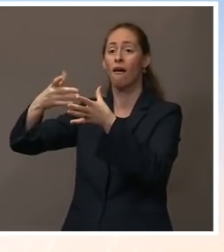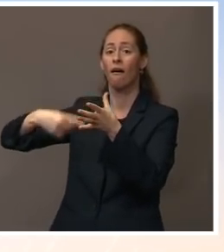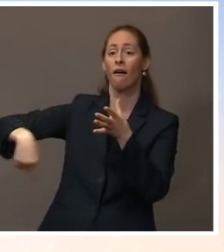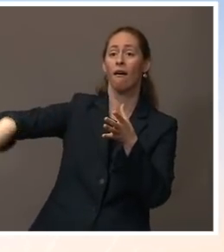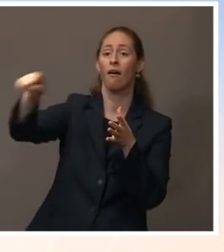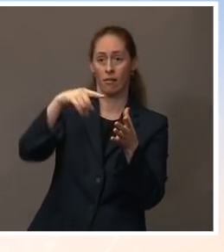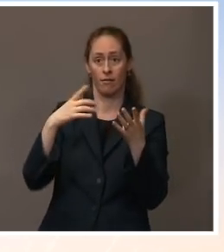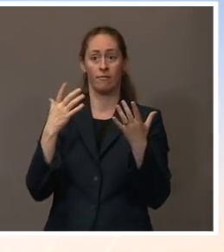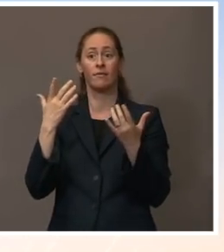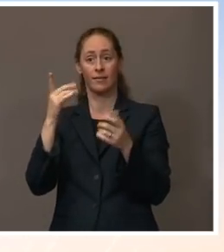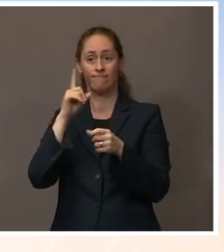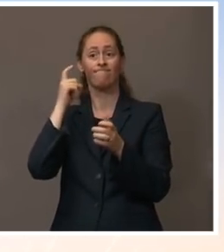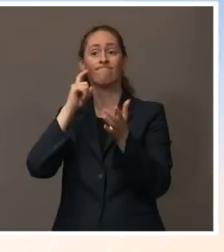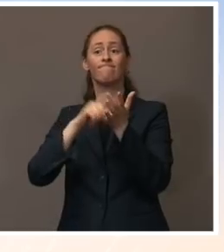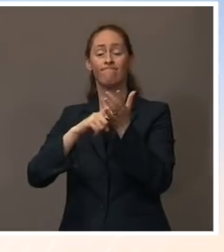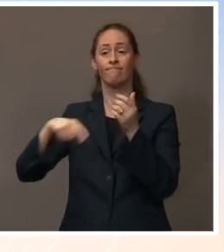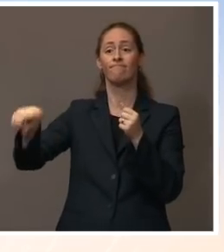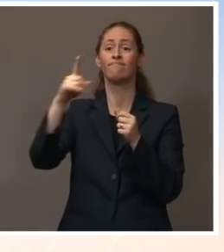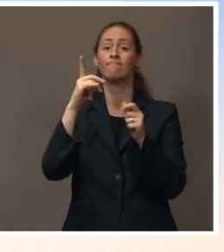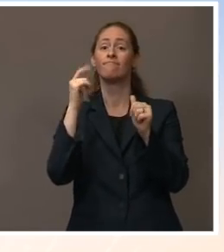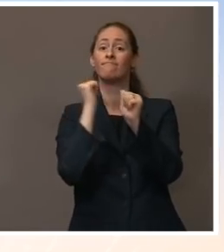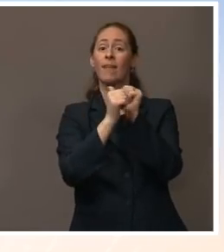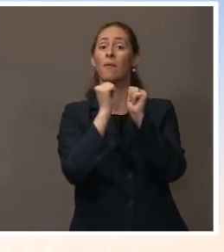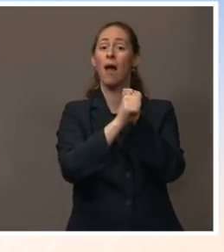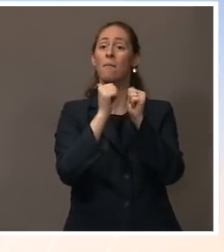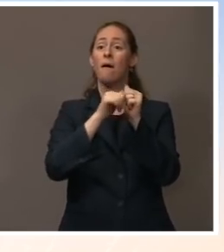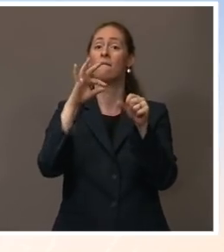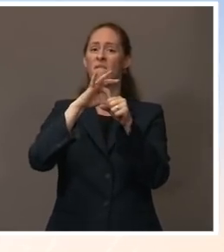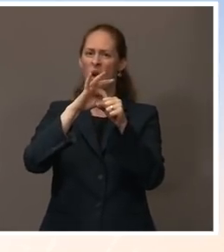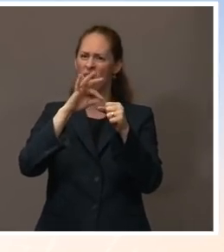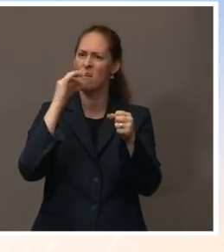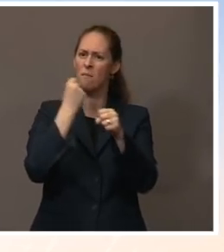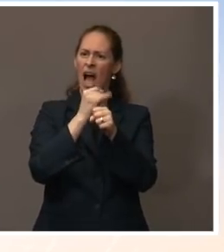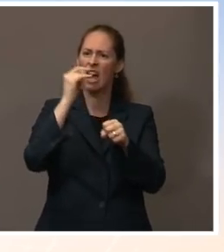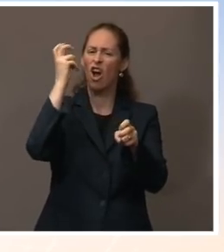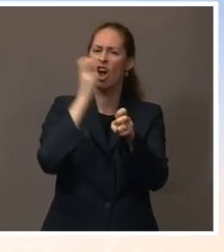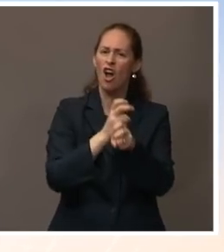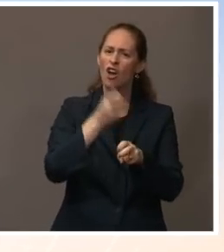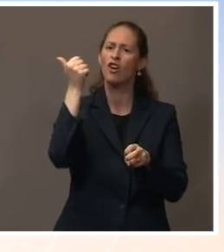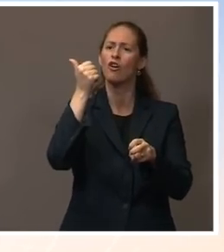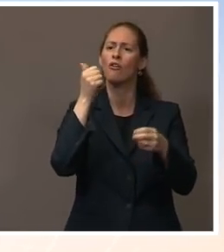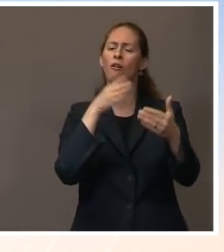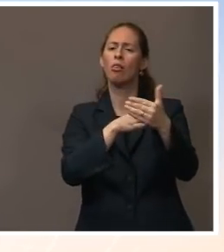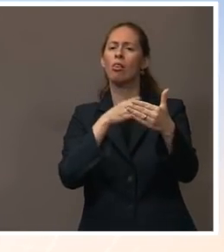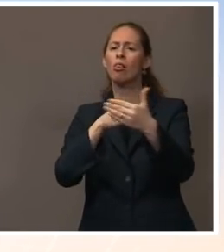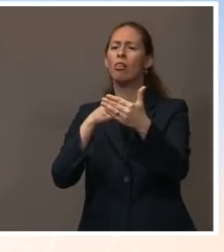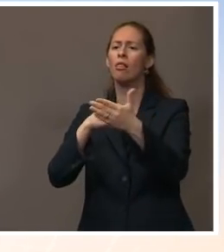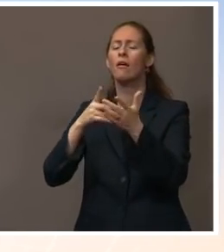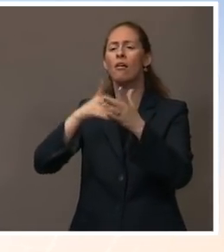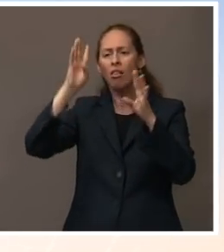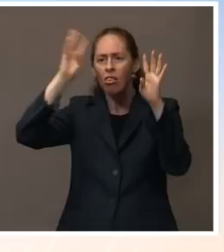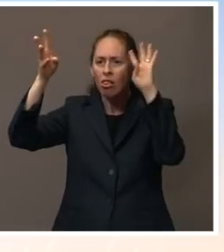based on the same repeatedly disproven lies that led to an assault on our nation's Capitol. They are putting these laws in place